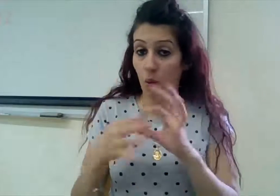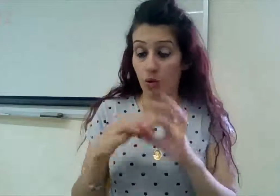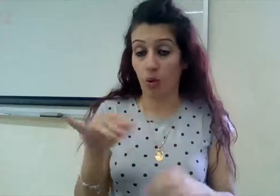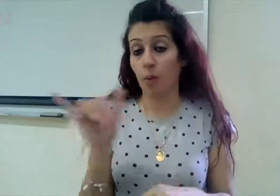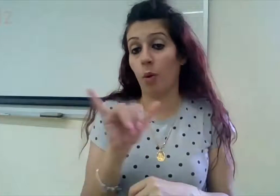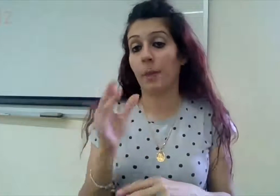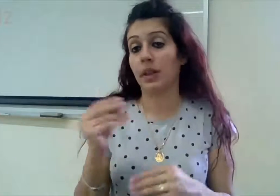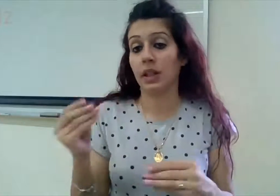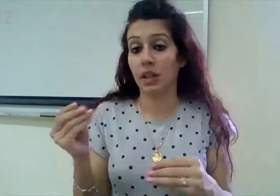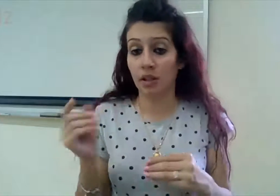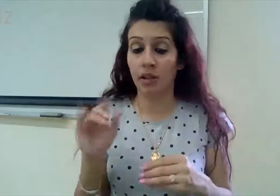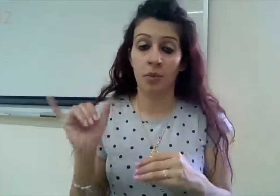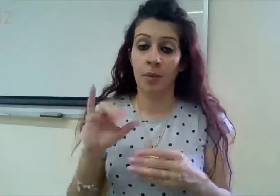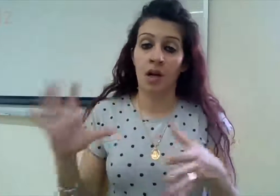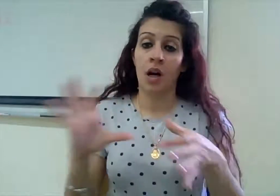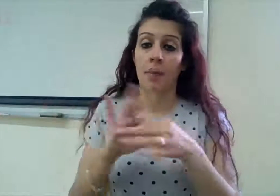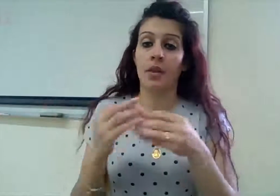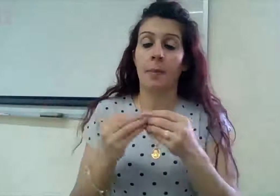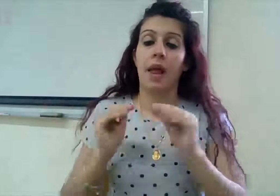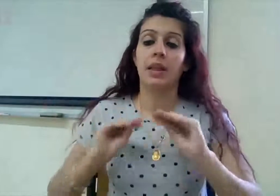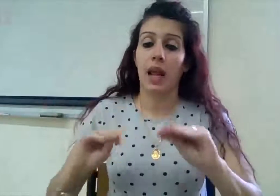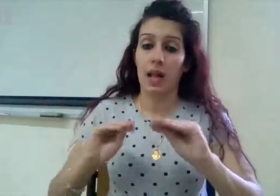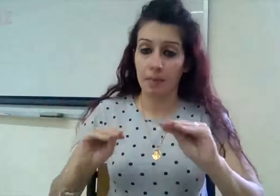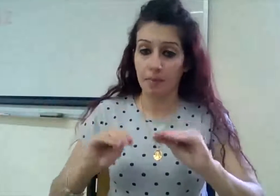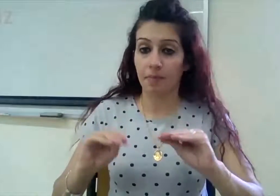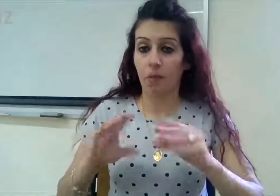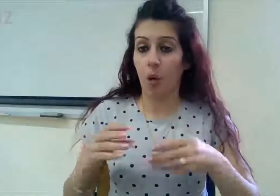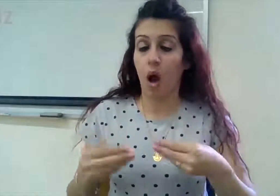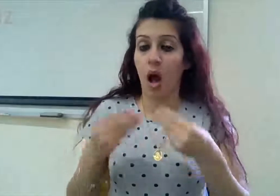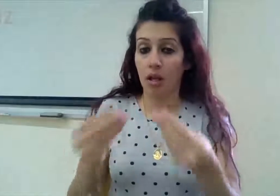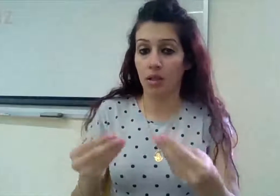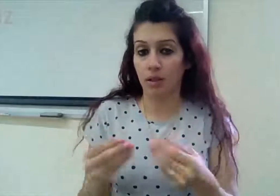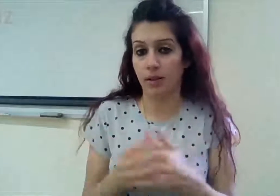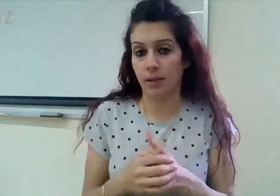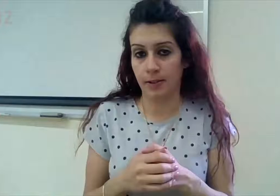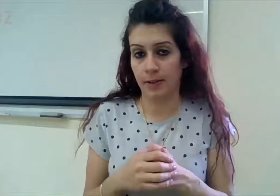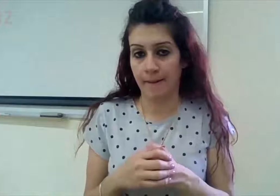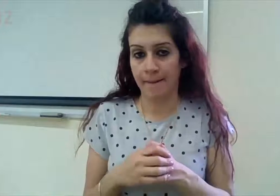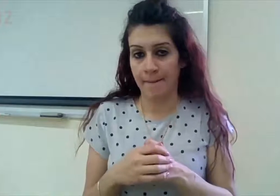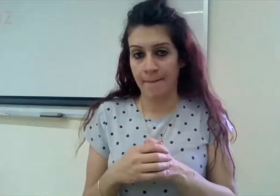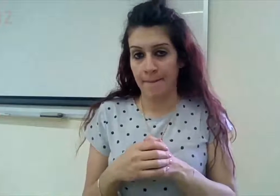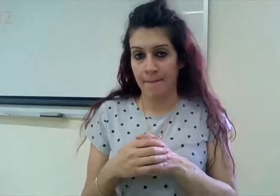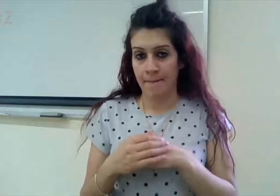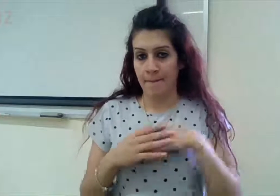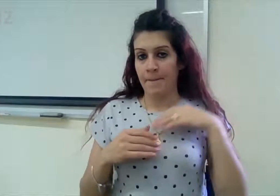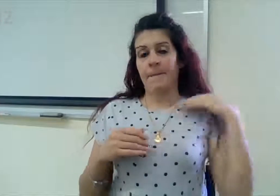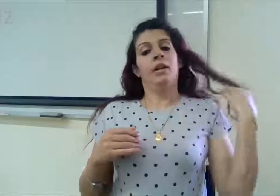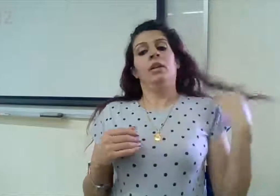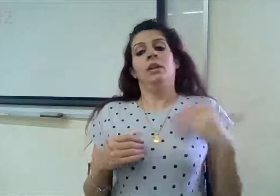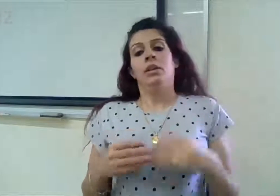to use Calibri alongside of other tools like I mentioned sharing and connecting